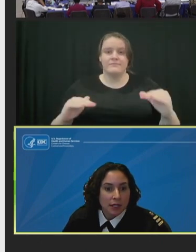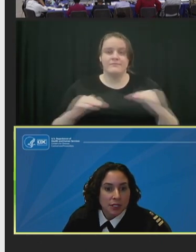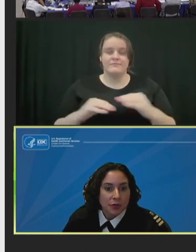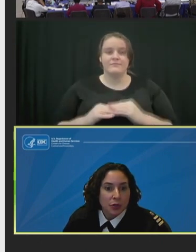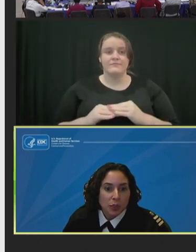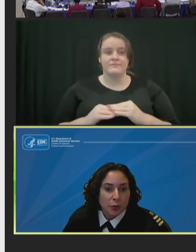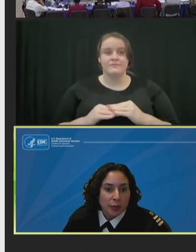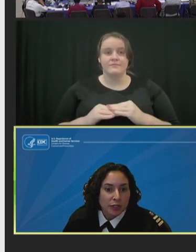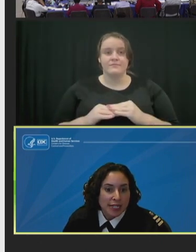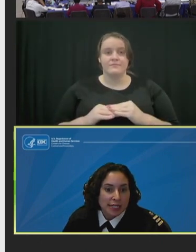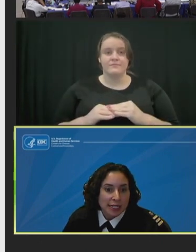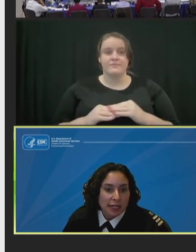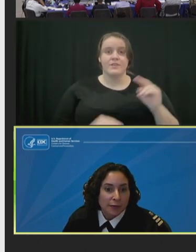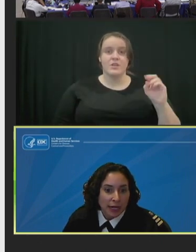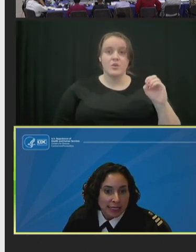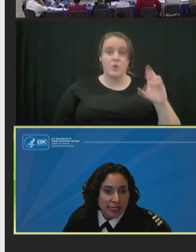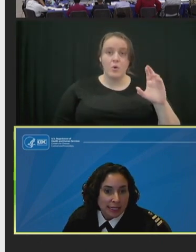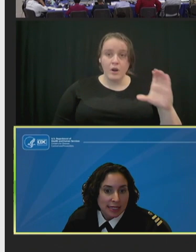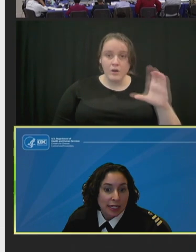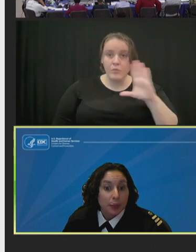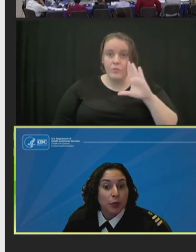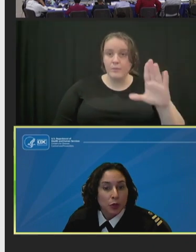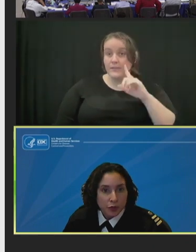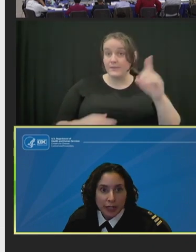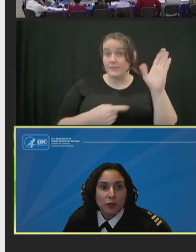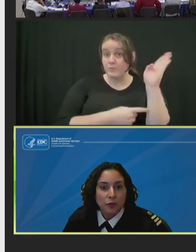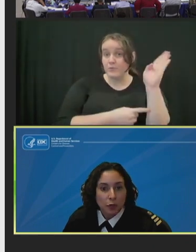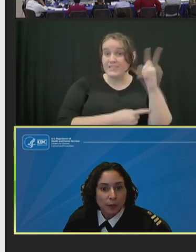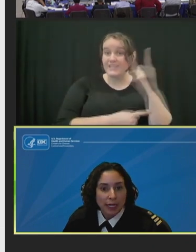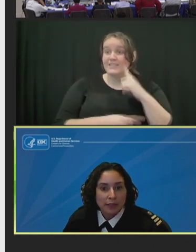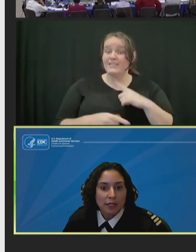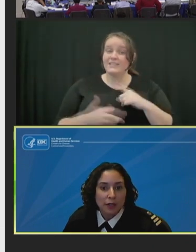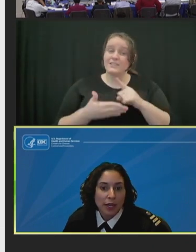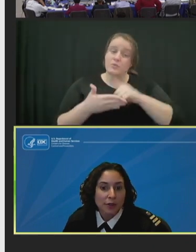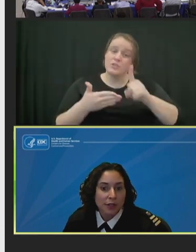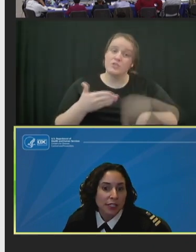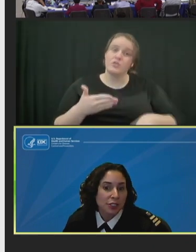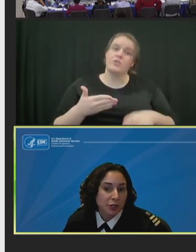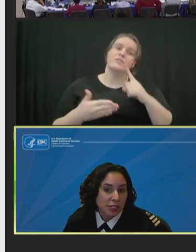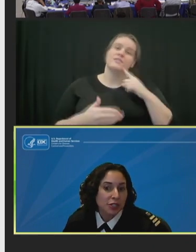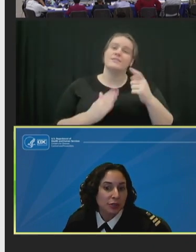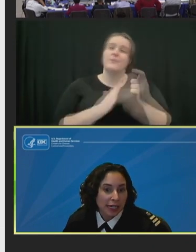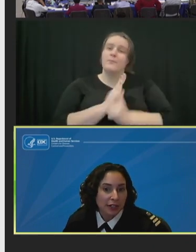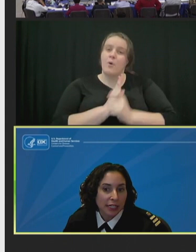So, NORC will be presenting findings in a profile format rather than a traditional narrative,